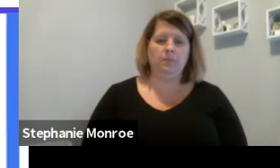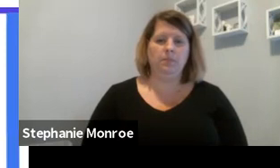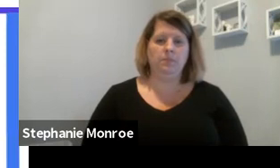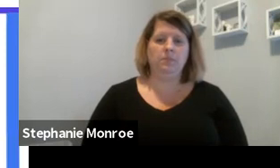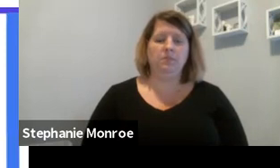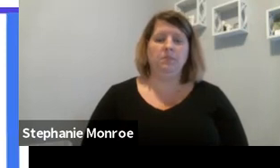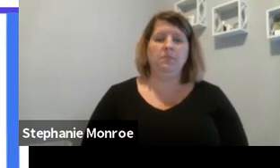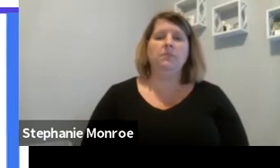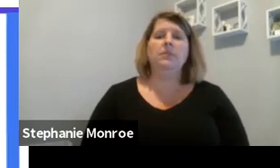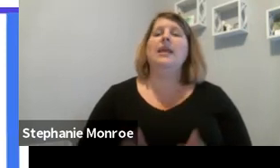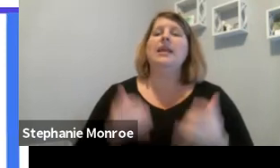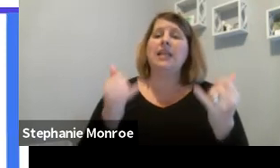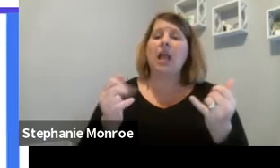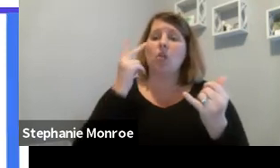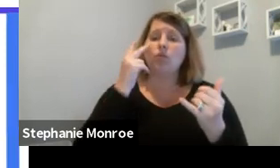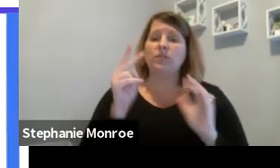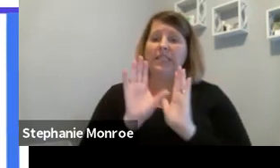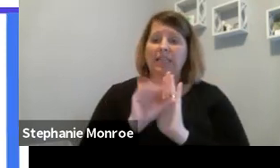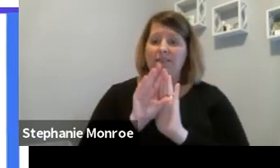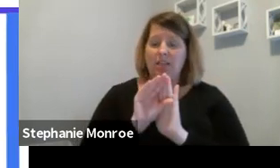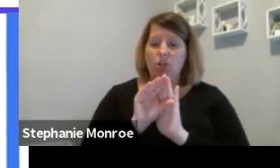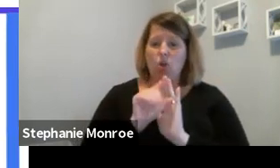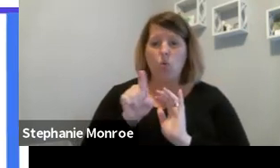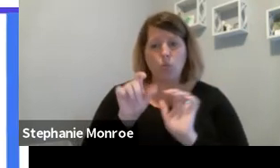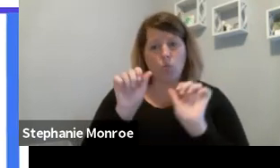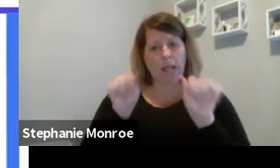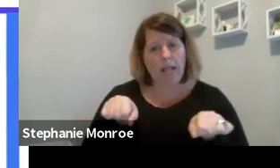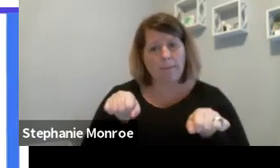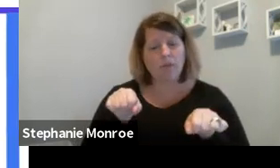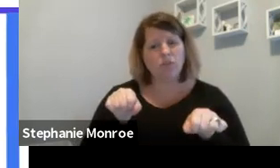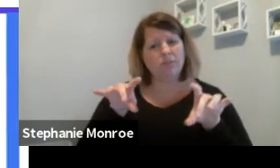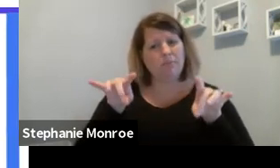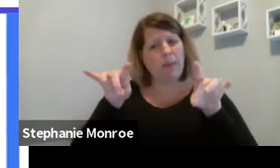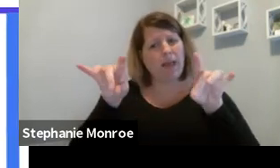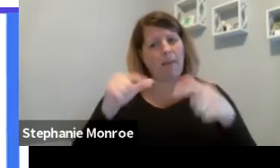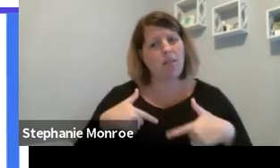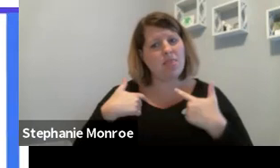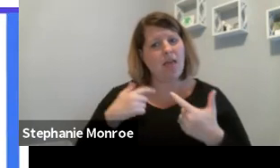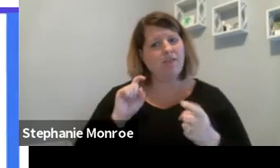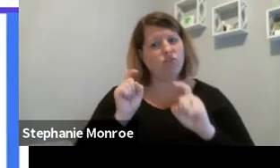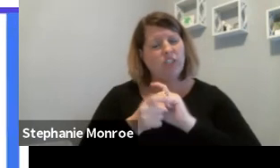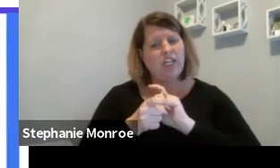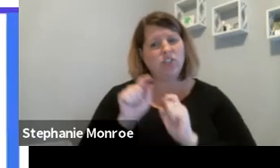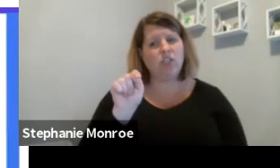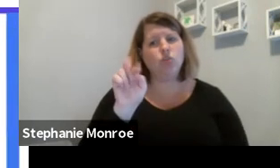[Anna] Now that you have seen the video, were you able to pick up on life-changing traumas?